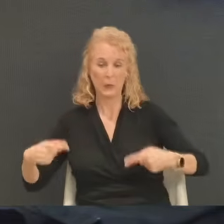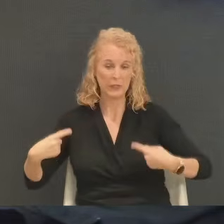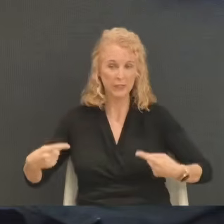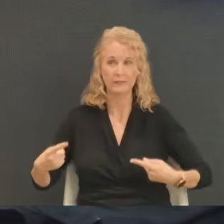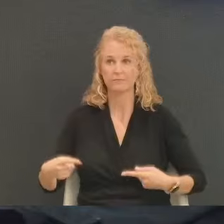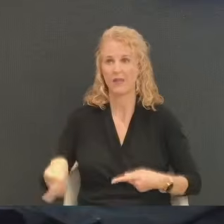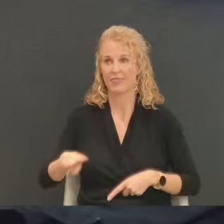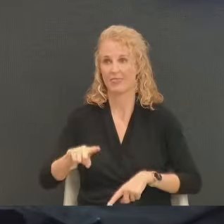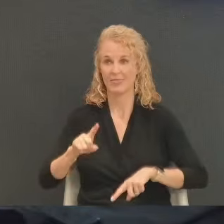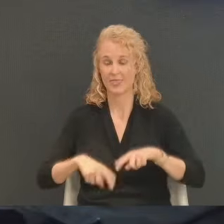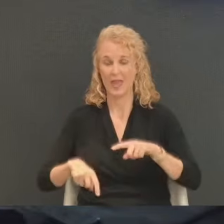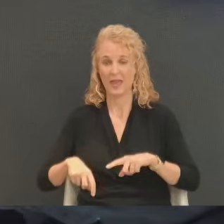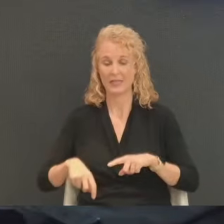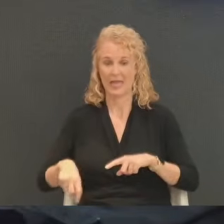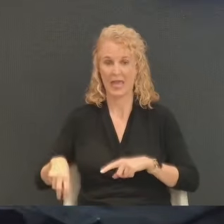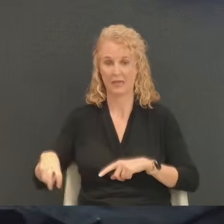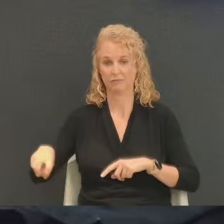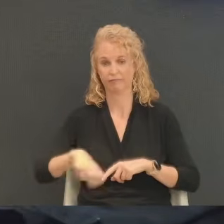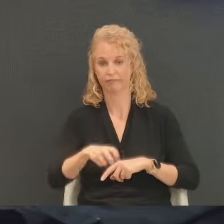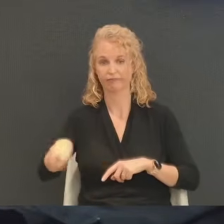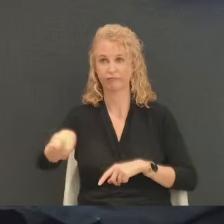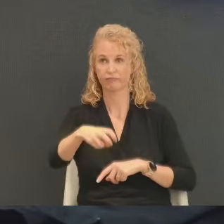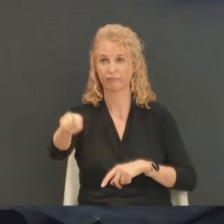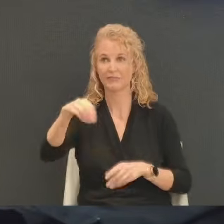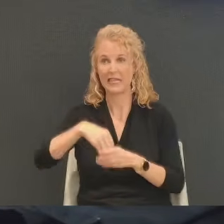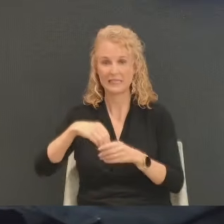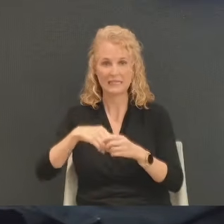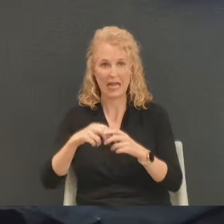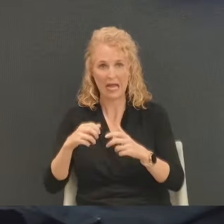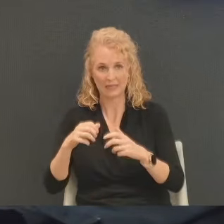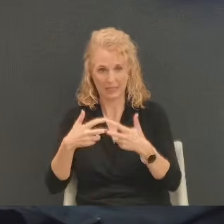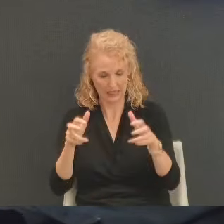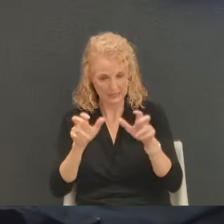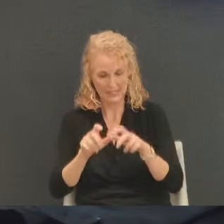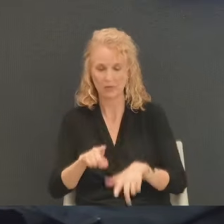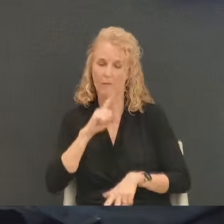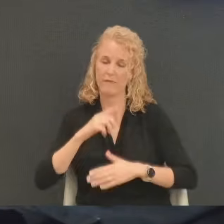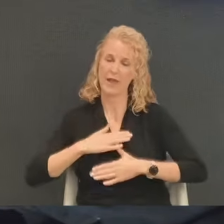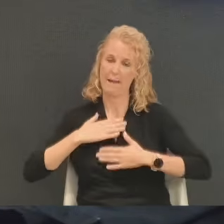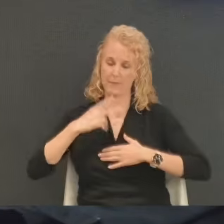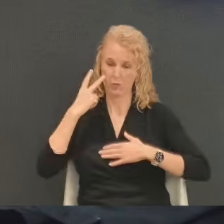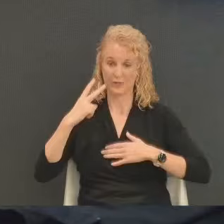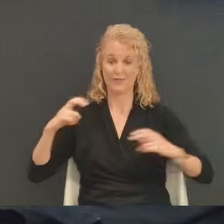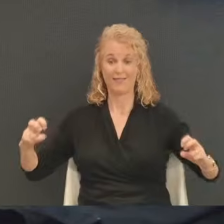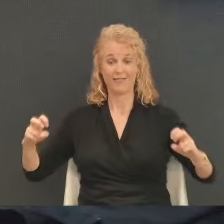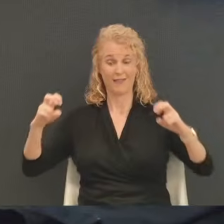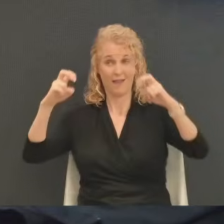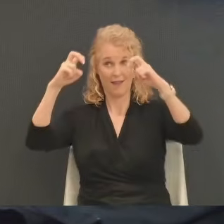to move around in the stadium. And so I am very glad to see that the escalators are near the top